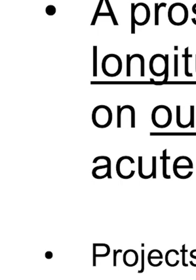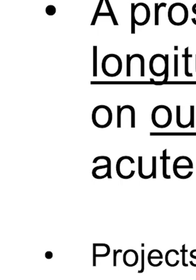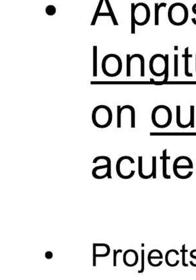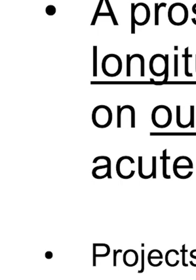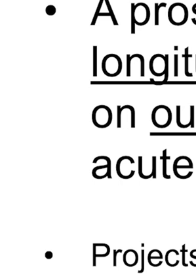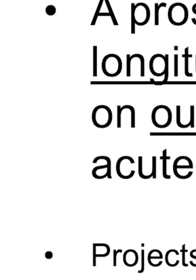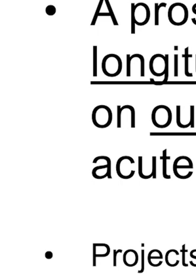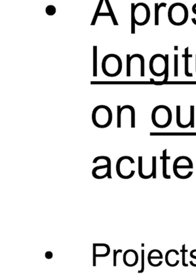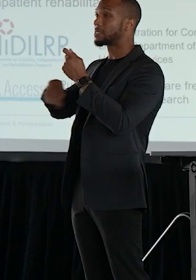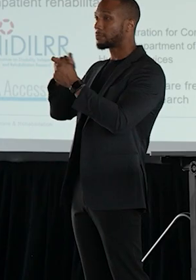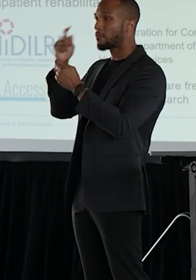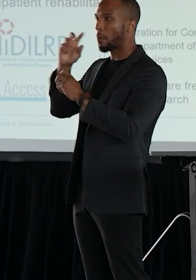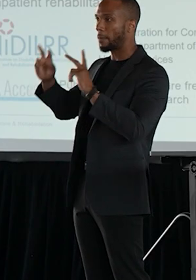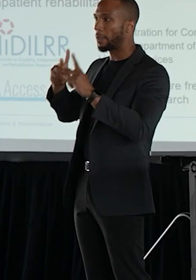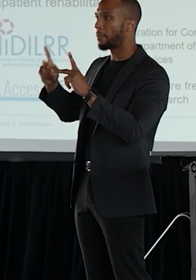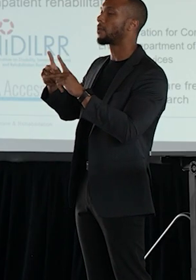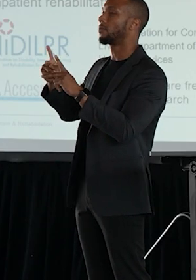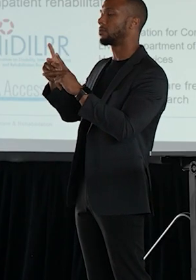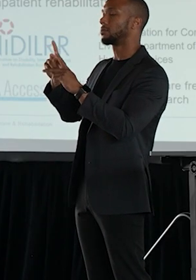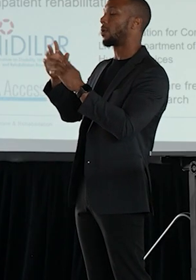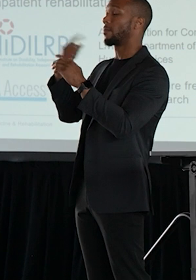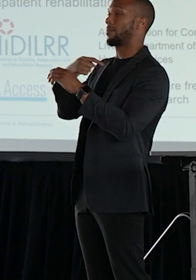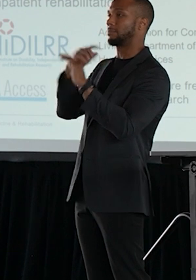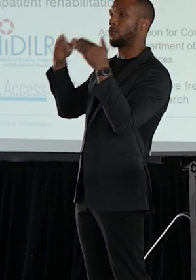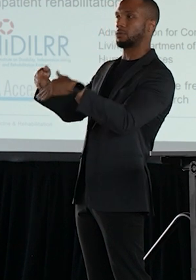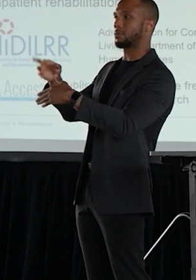particularly focus on the outcomes after a coordinated